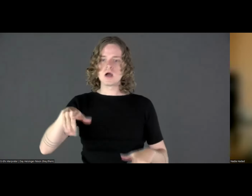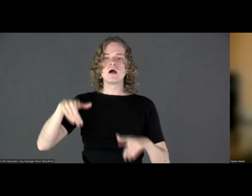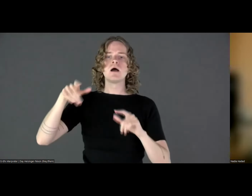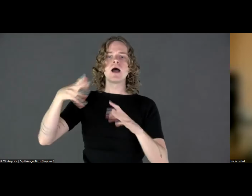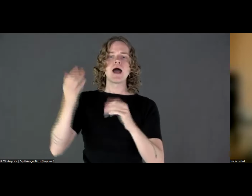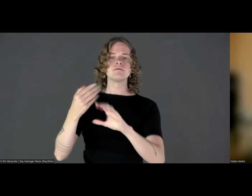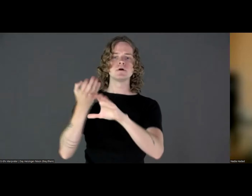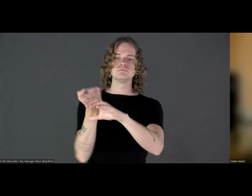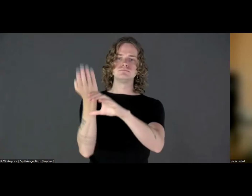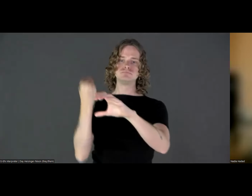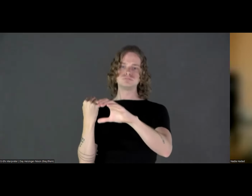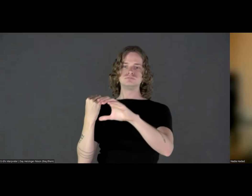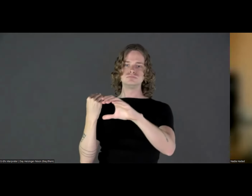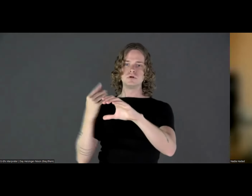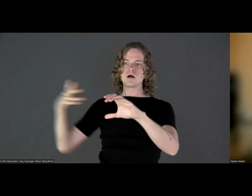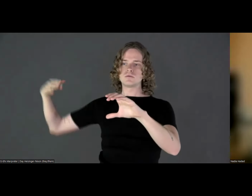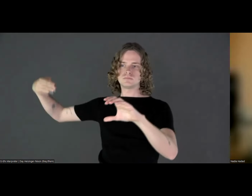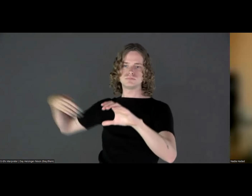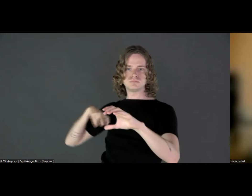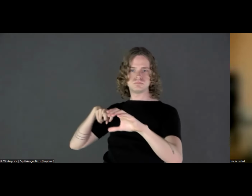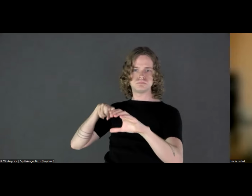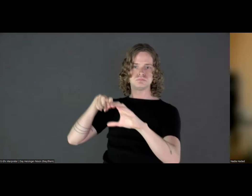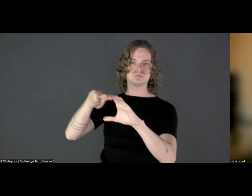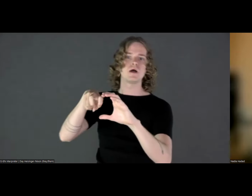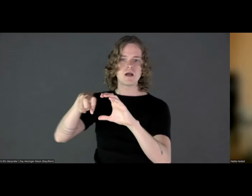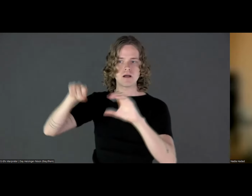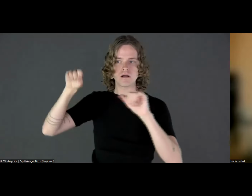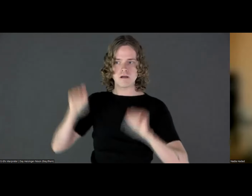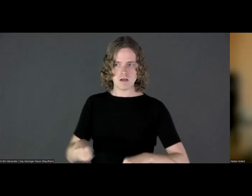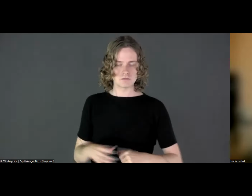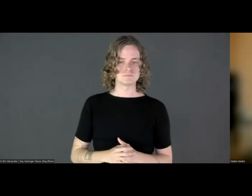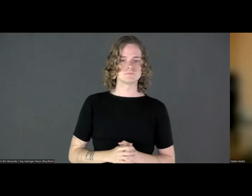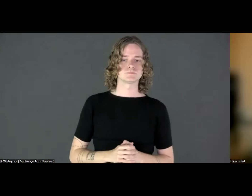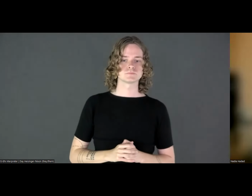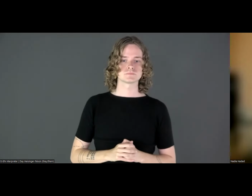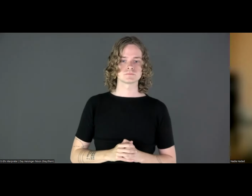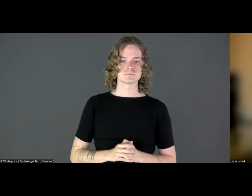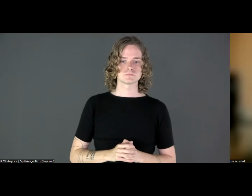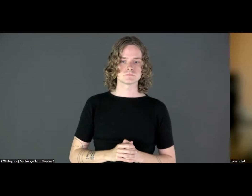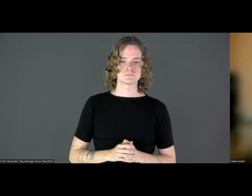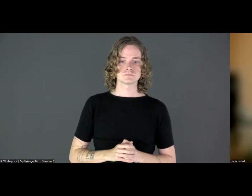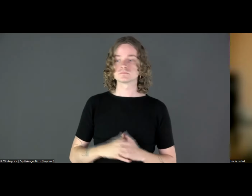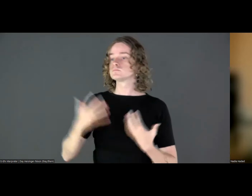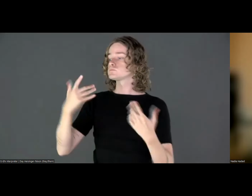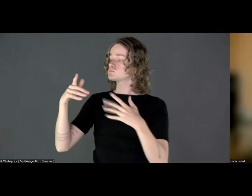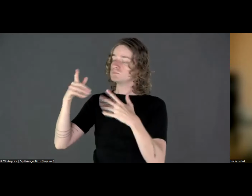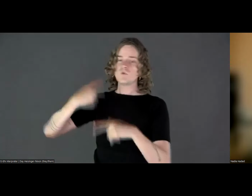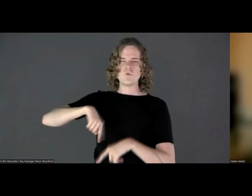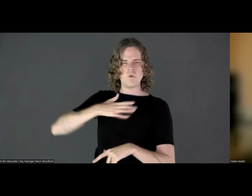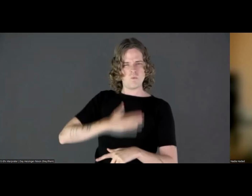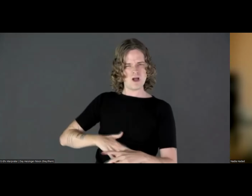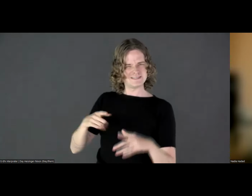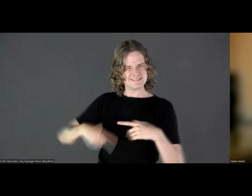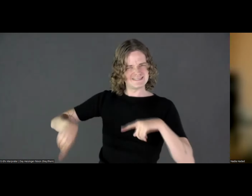decently on equal level as all the others. Guarantee that all cyberspace provided including